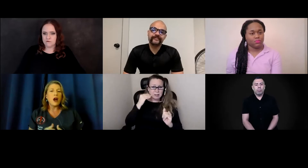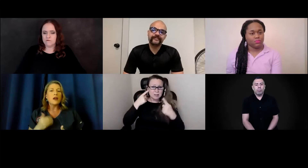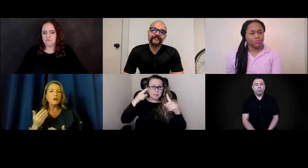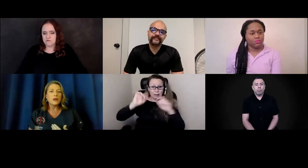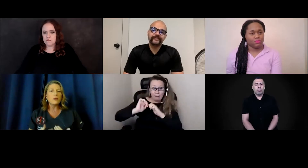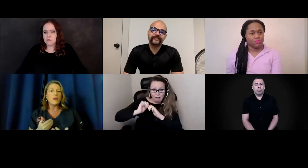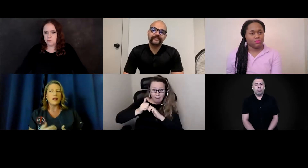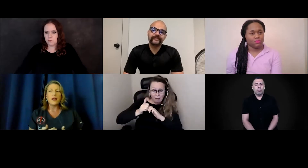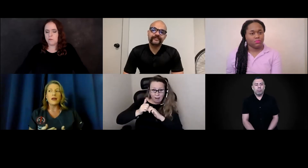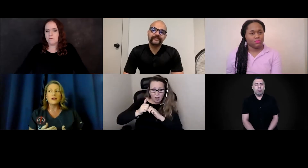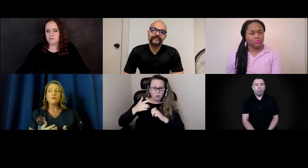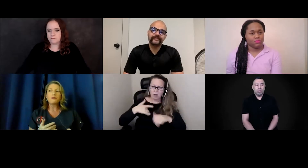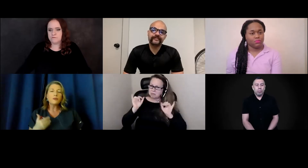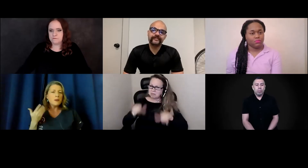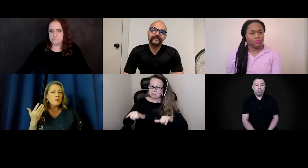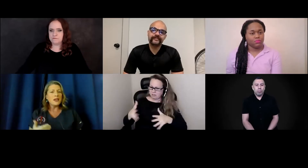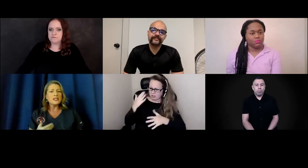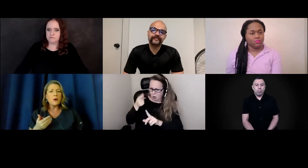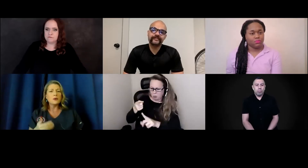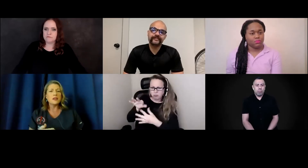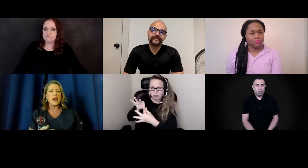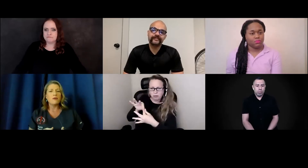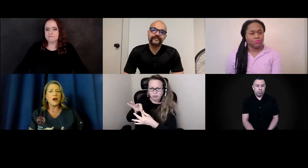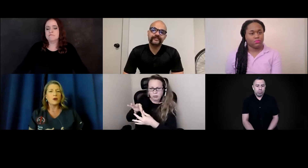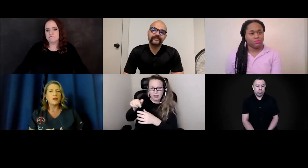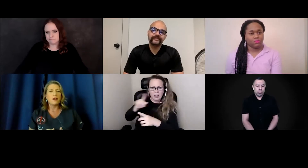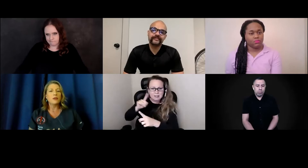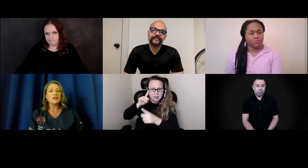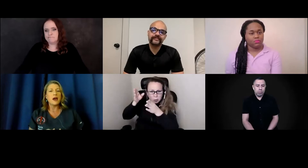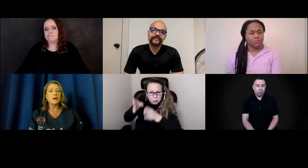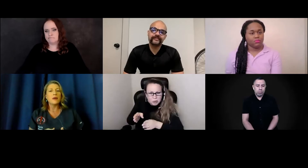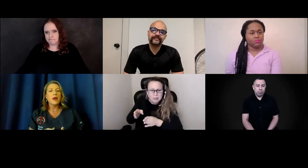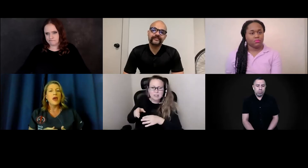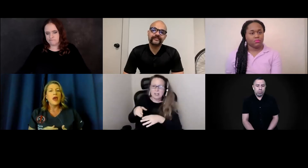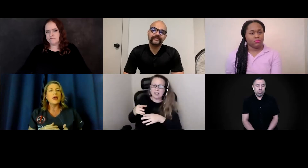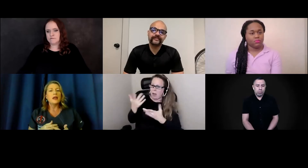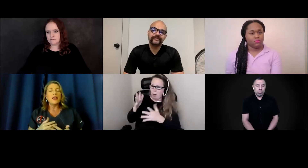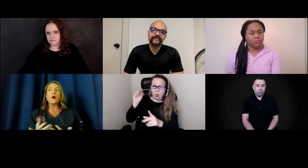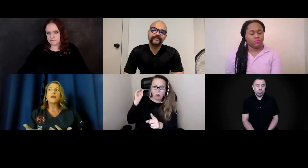continuity with that client, being exposed to that environment all the time and allowing